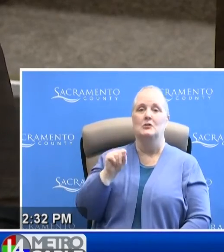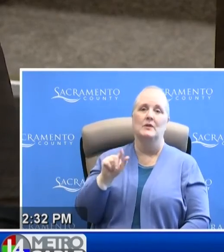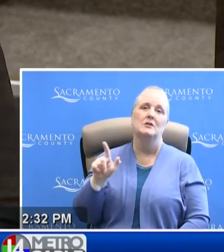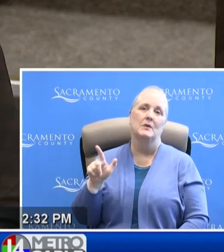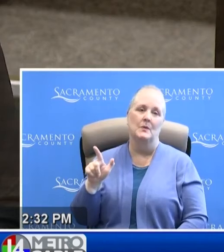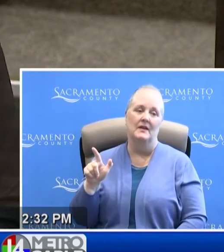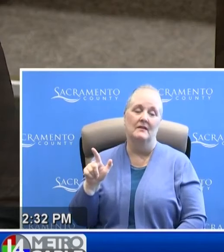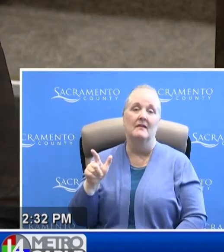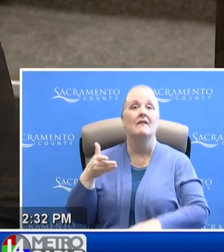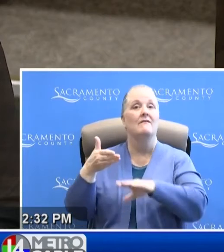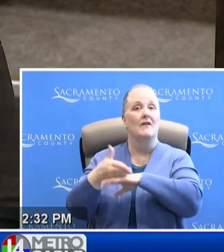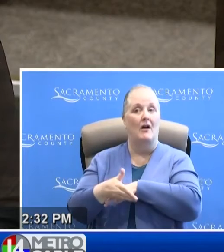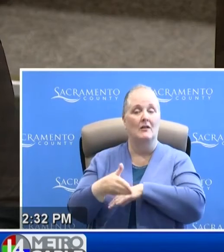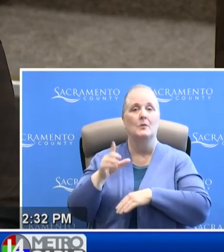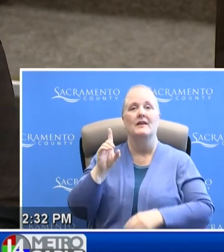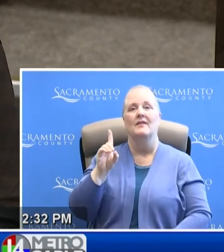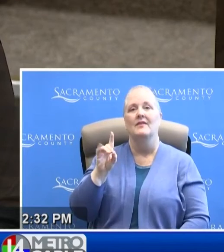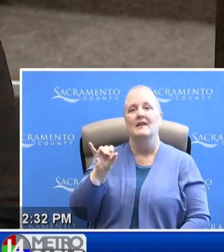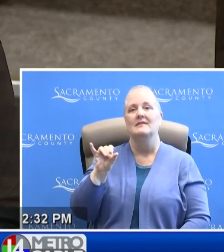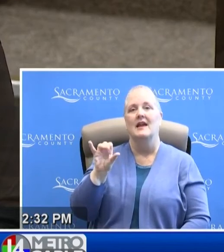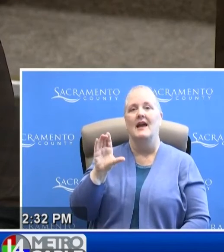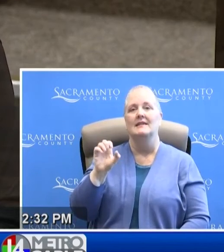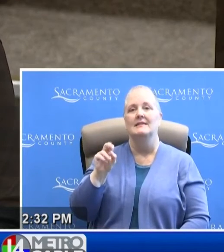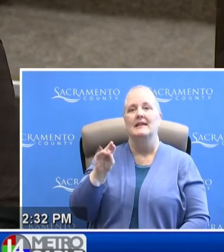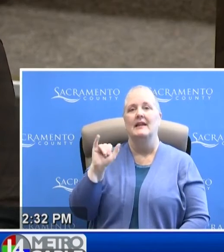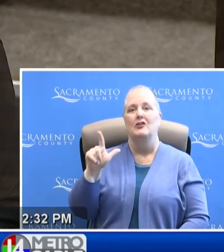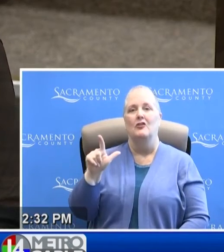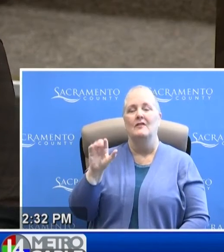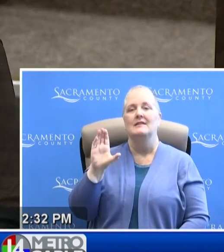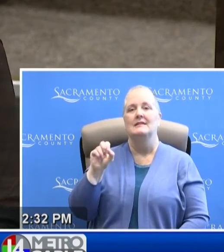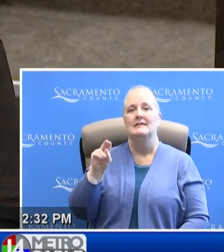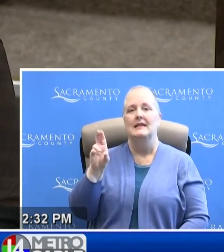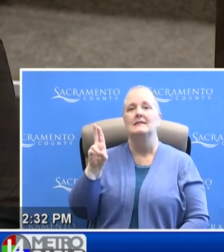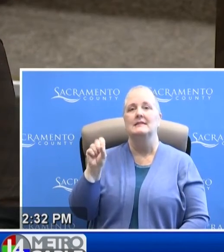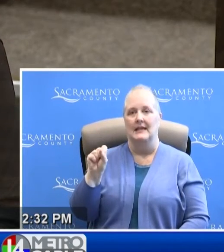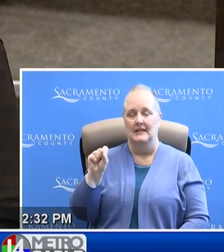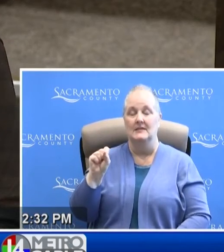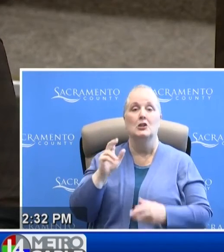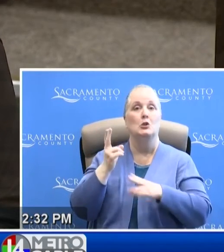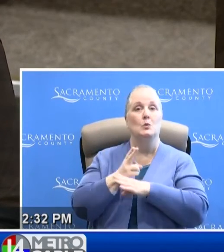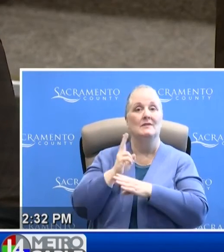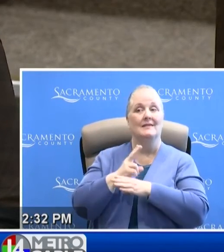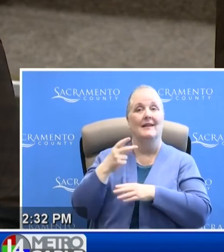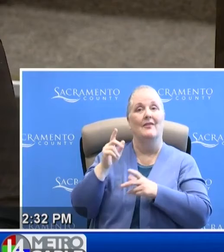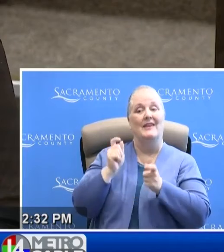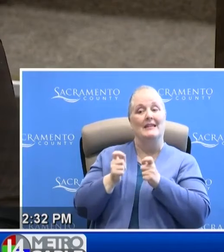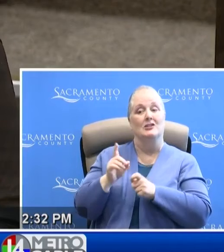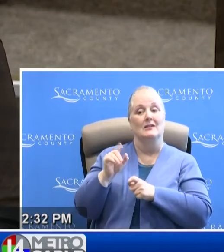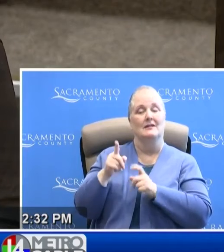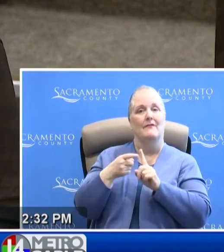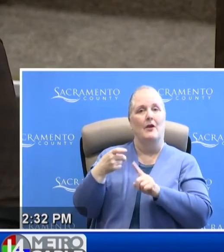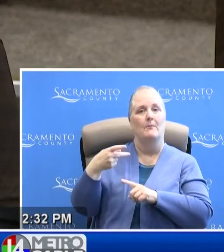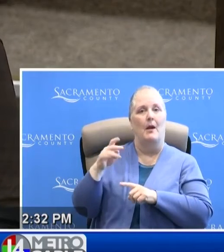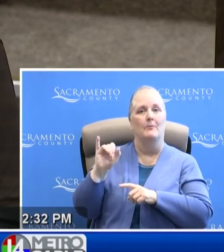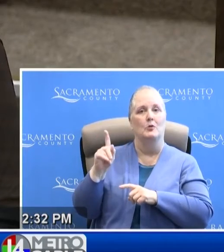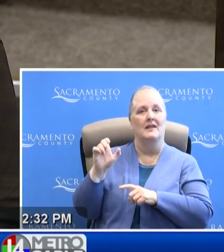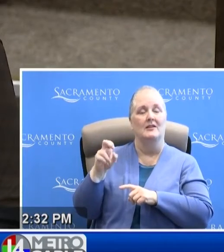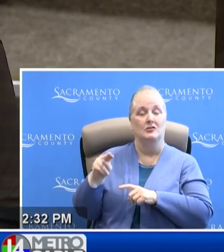Following the decennial census using population adjusted data and the Legislature passed the Fair Maps